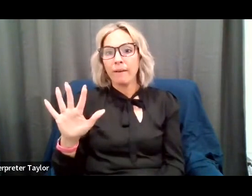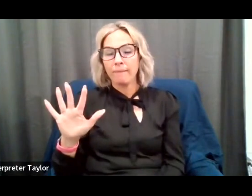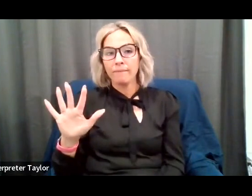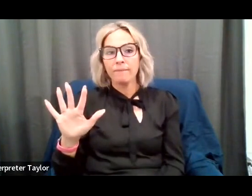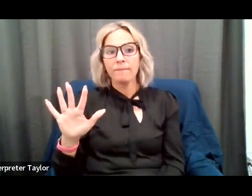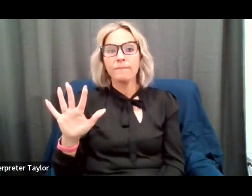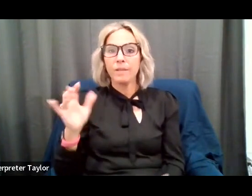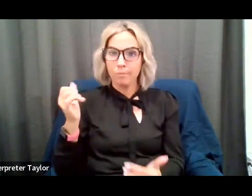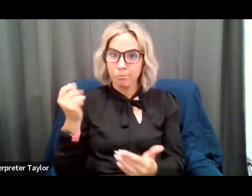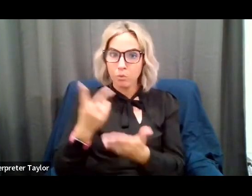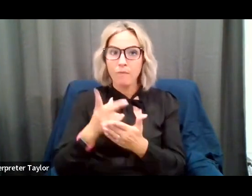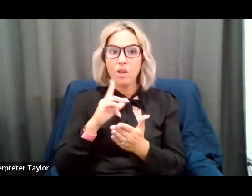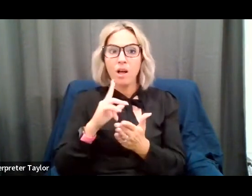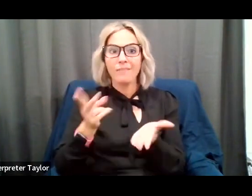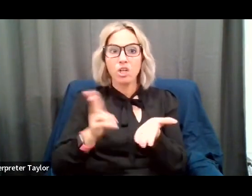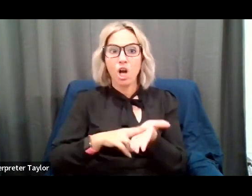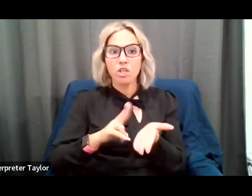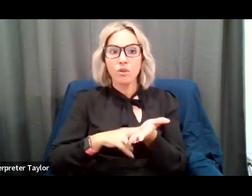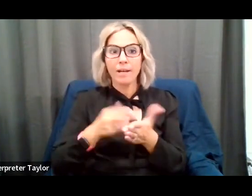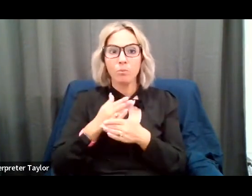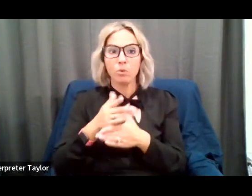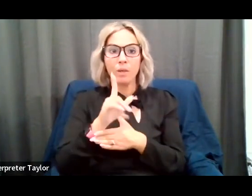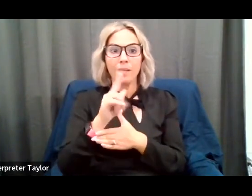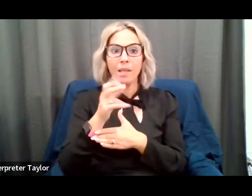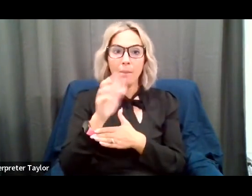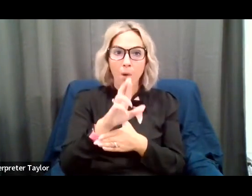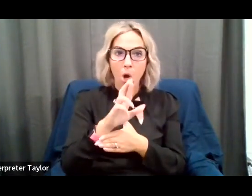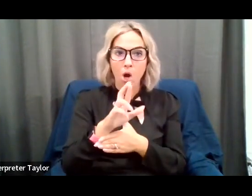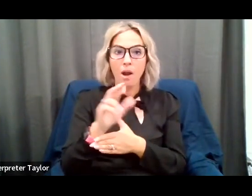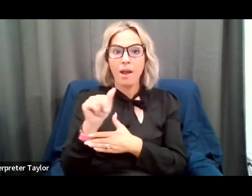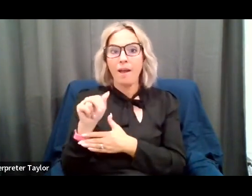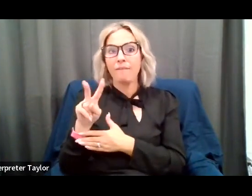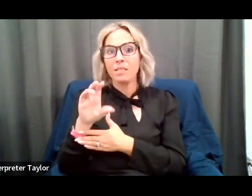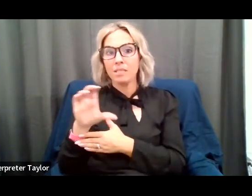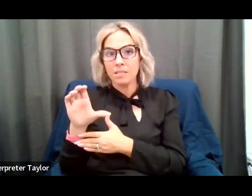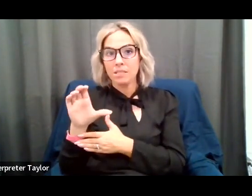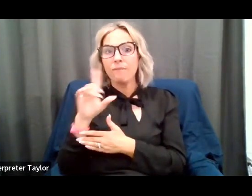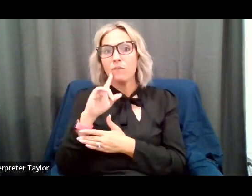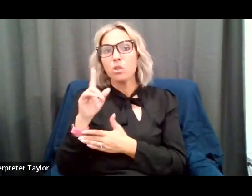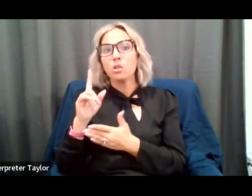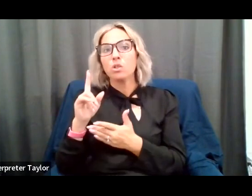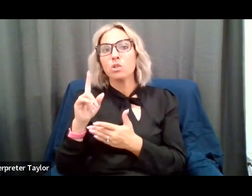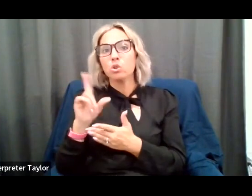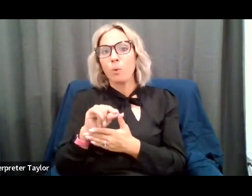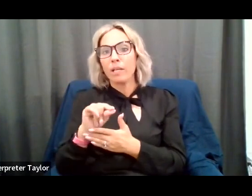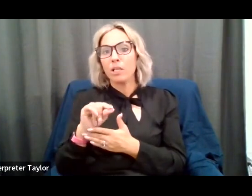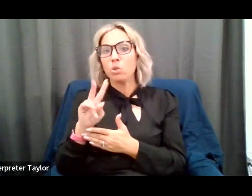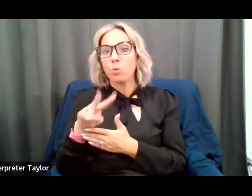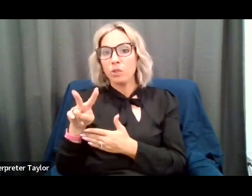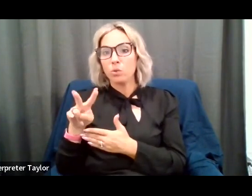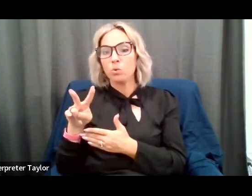Approval of Contract Between Lamar and Antelope Valley Community College for 2022-23